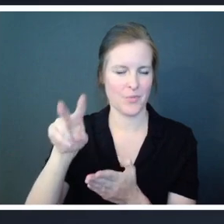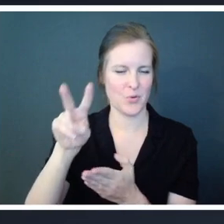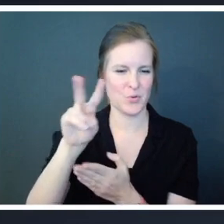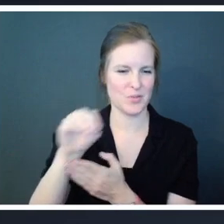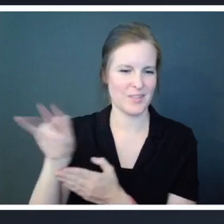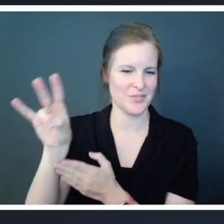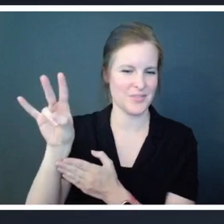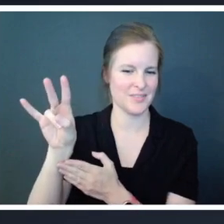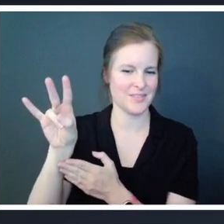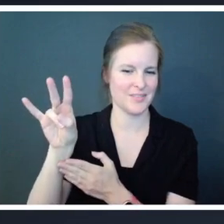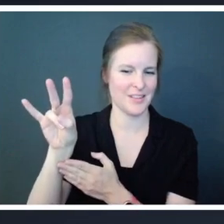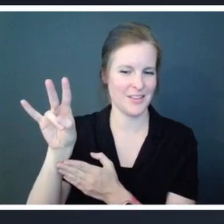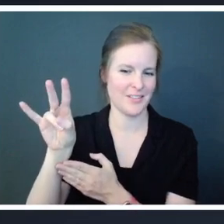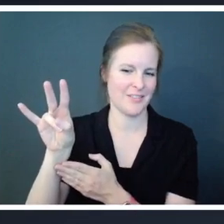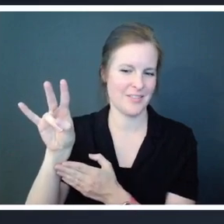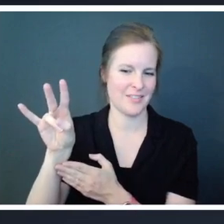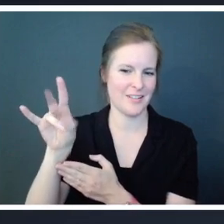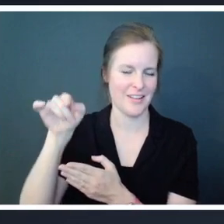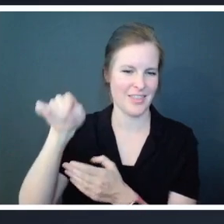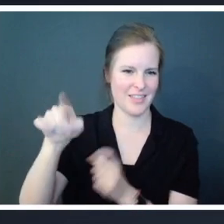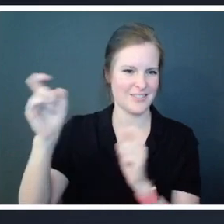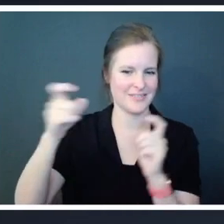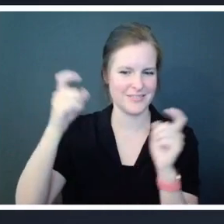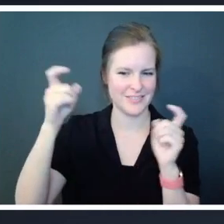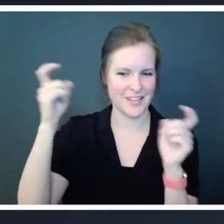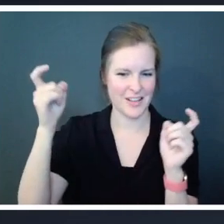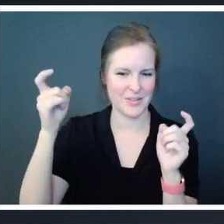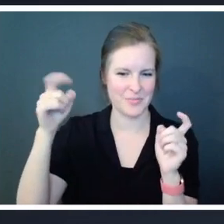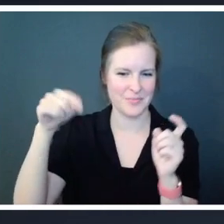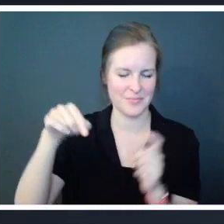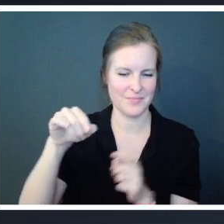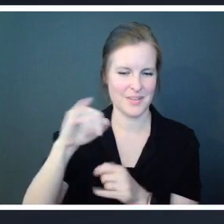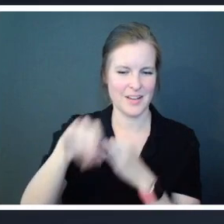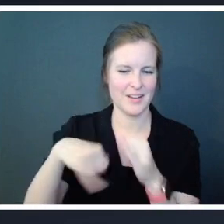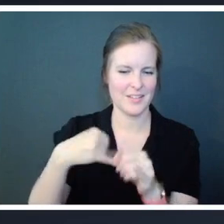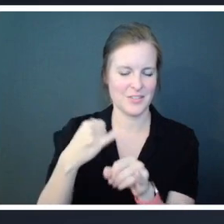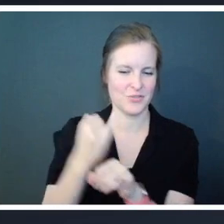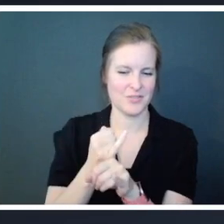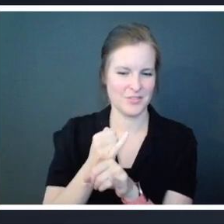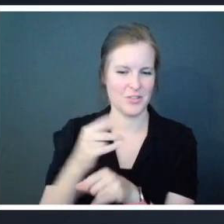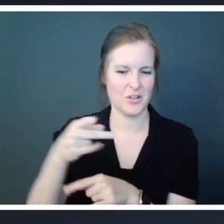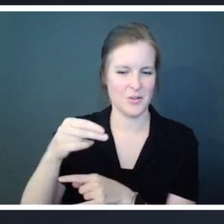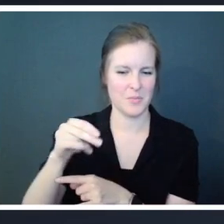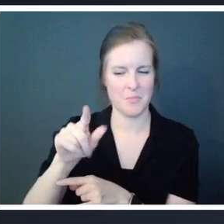Polar Year, which was a multinational research program focused on the Arctic and the Antarctic.